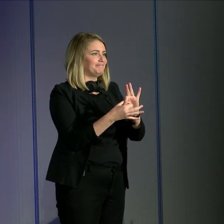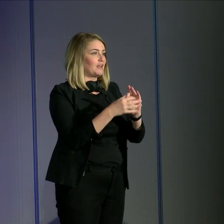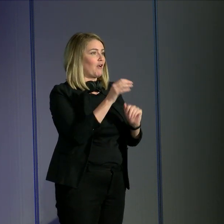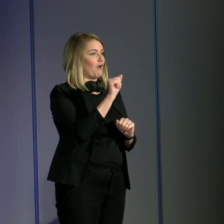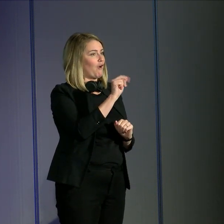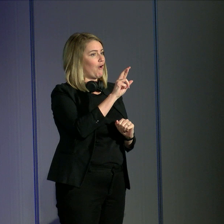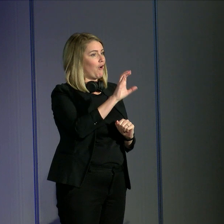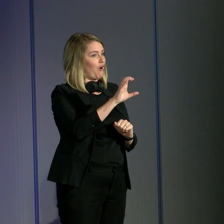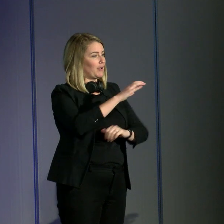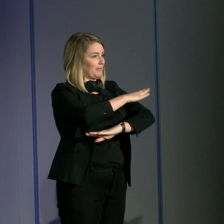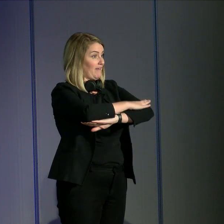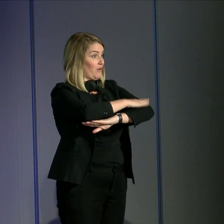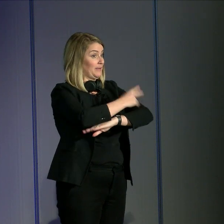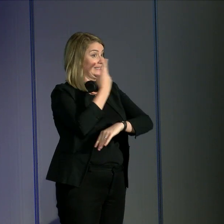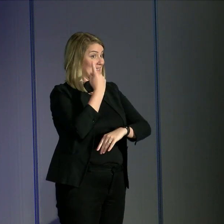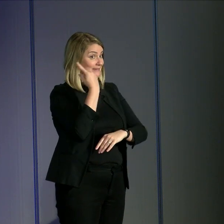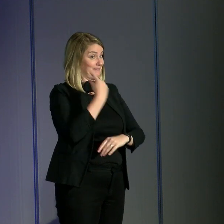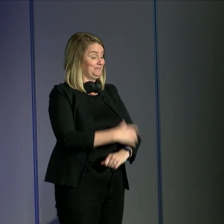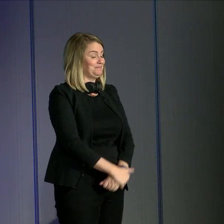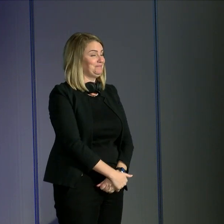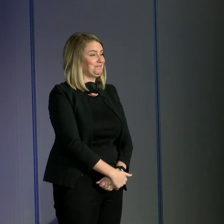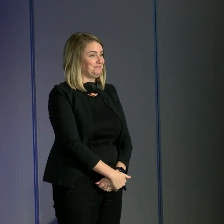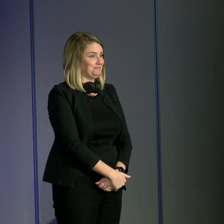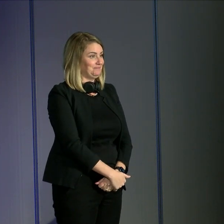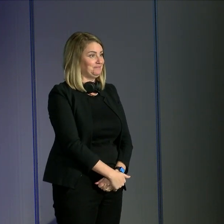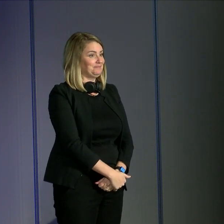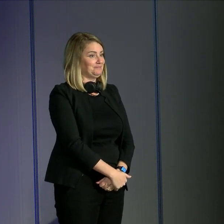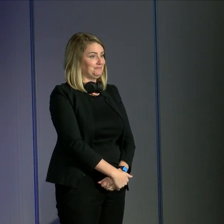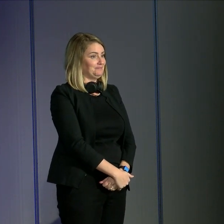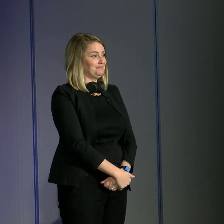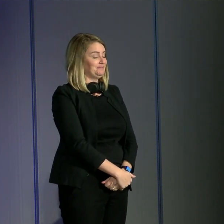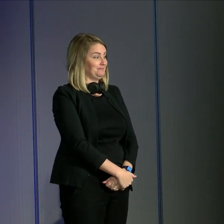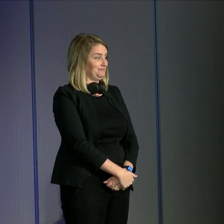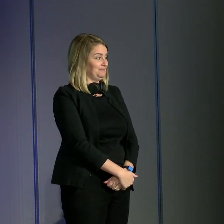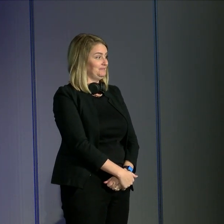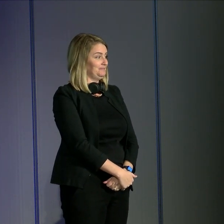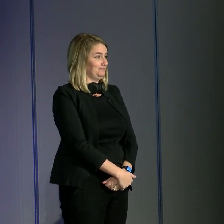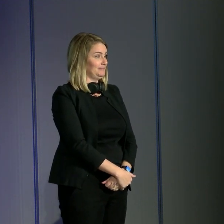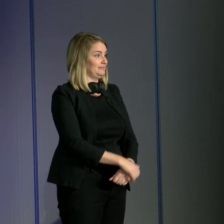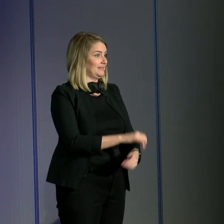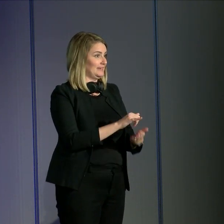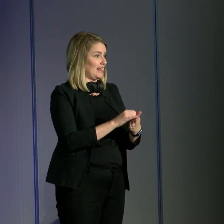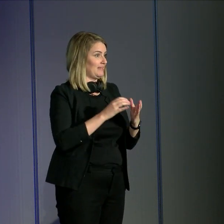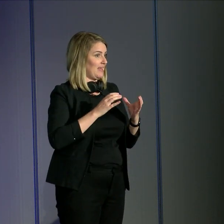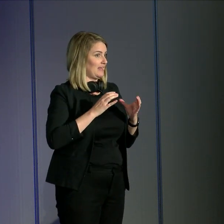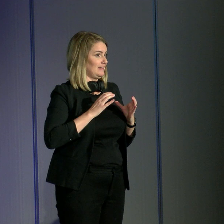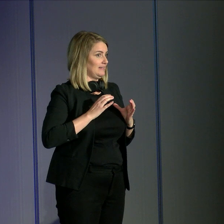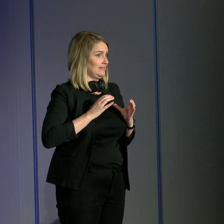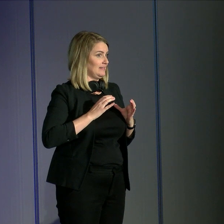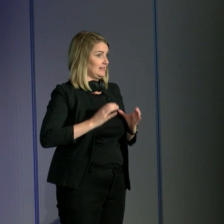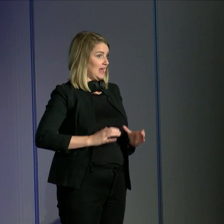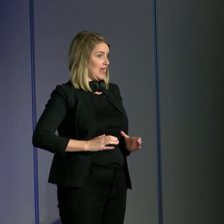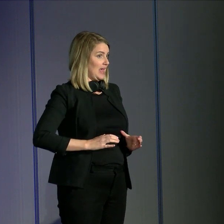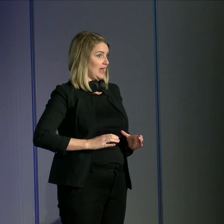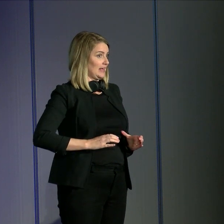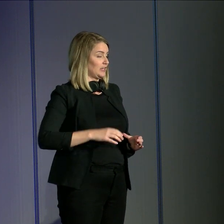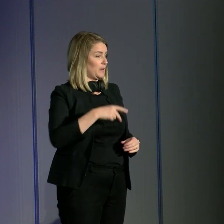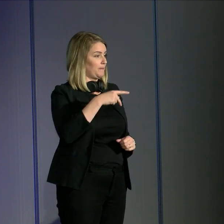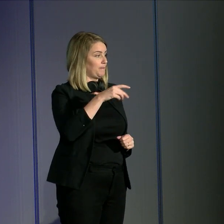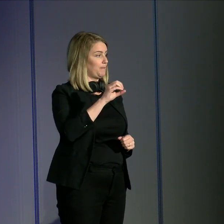So this is the ARC platform here. This is what we call the client platform, or the client portal, excuse me.